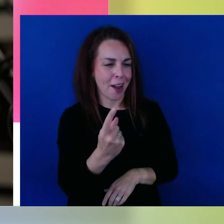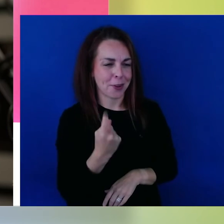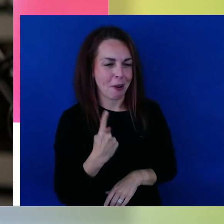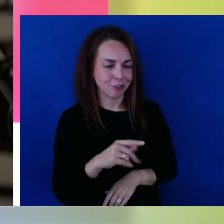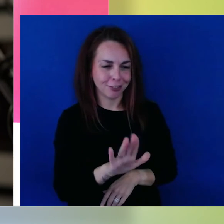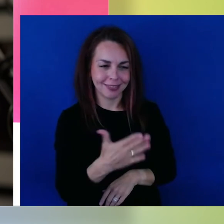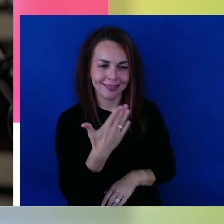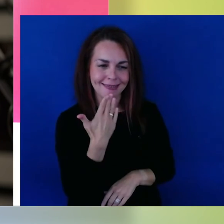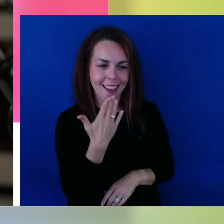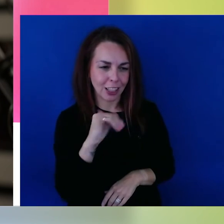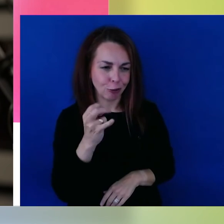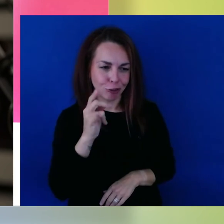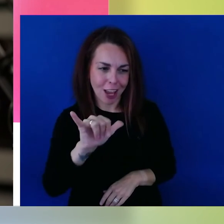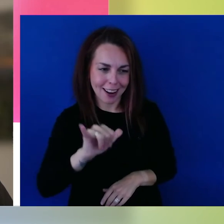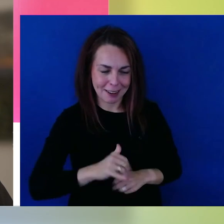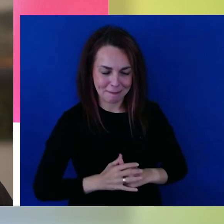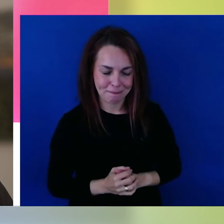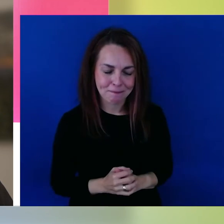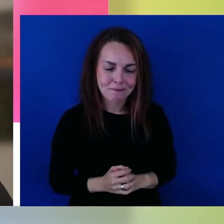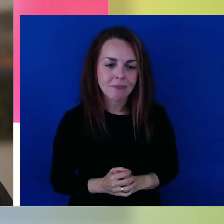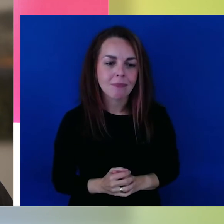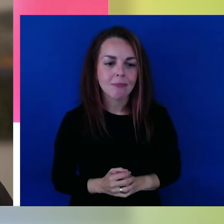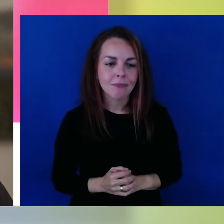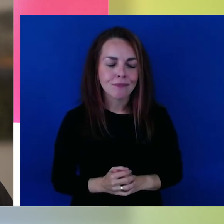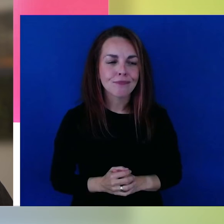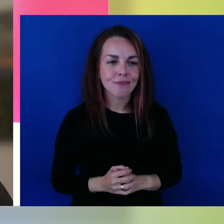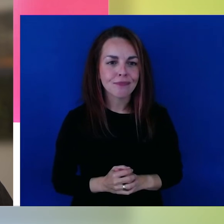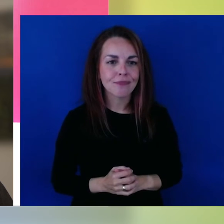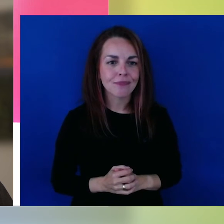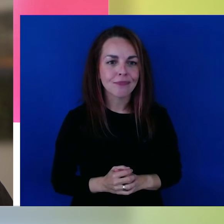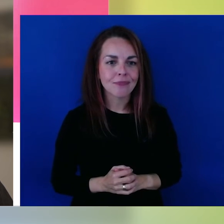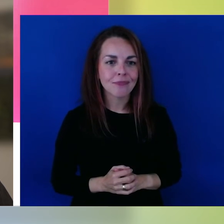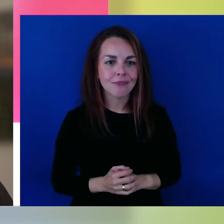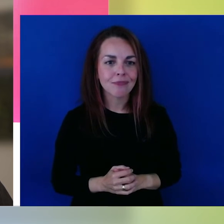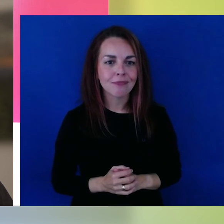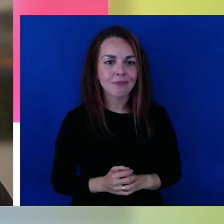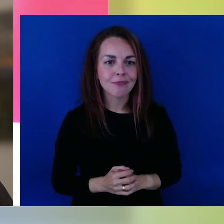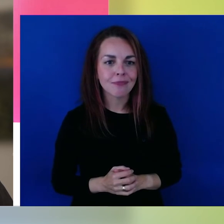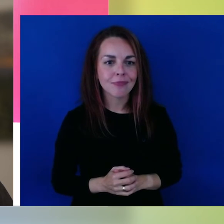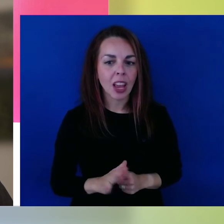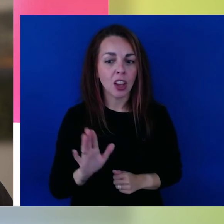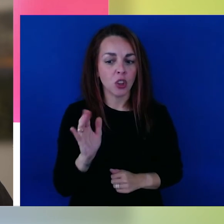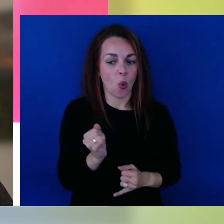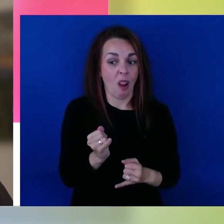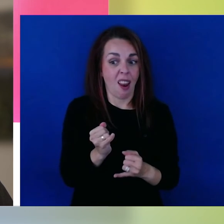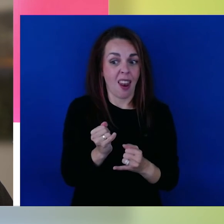Thank you. I'd like to answer your last question